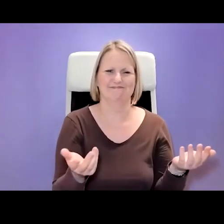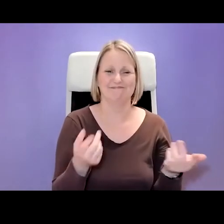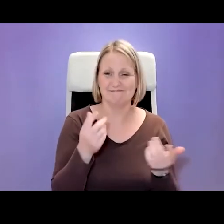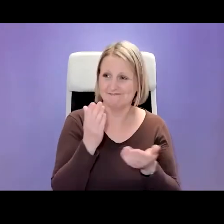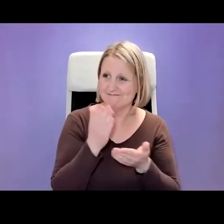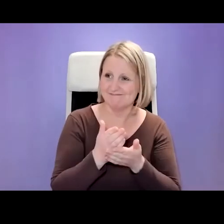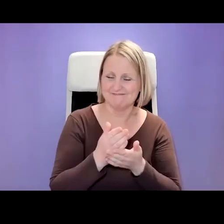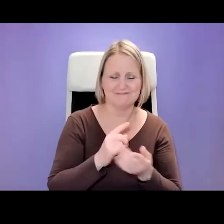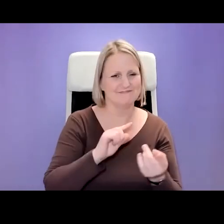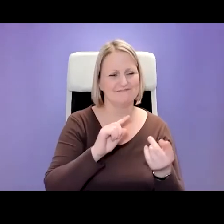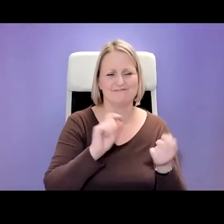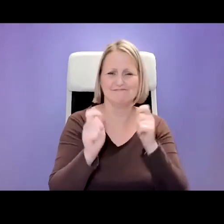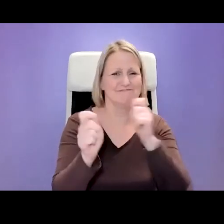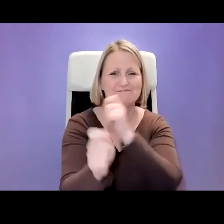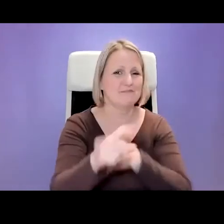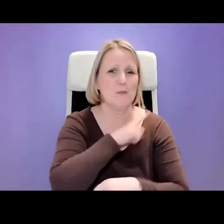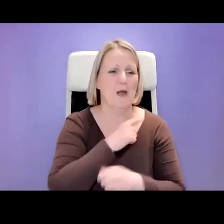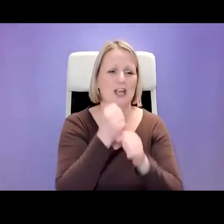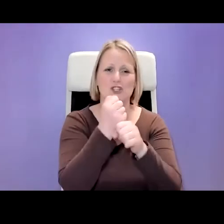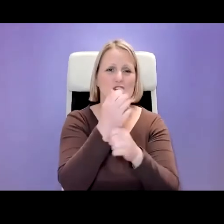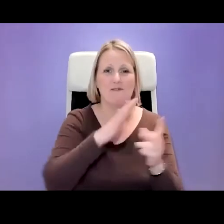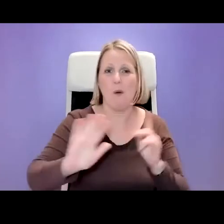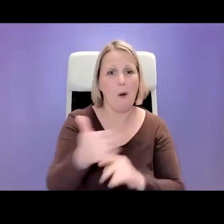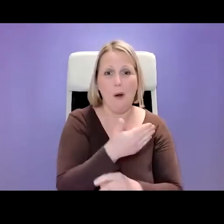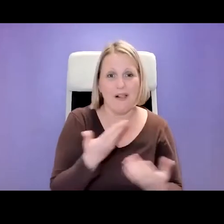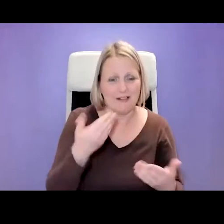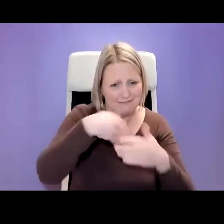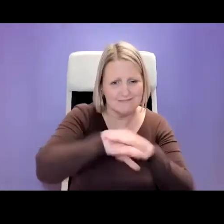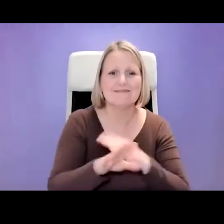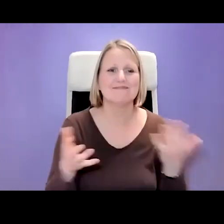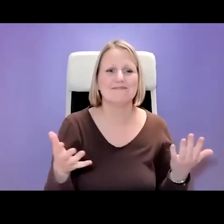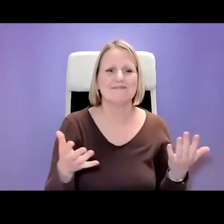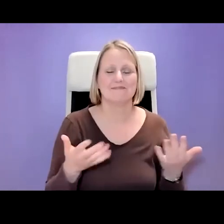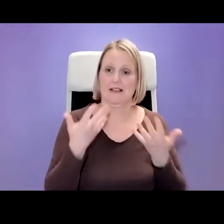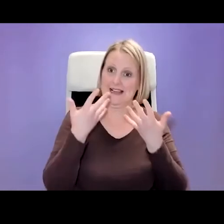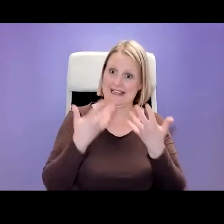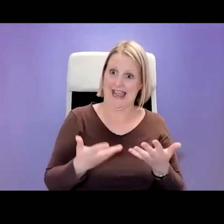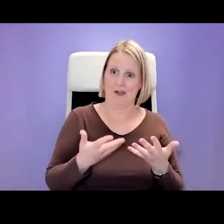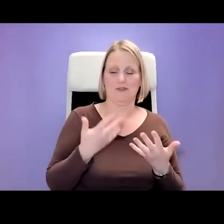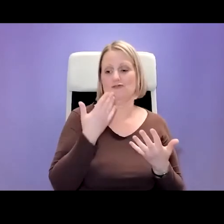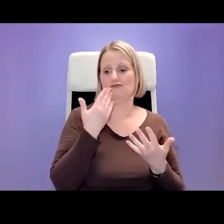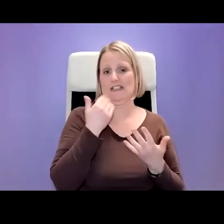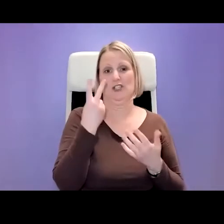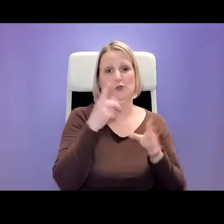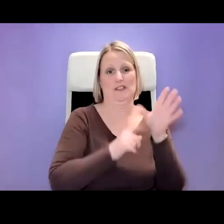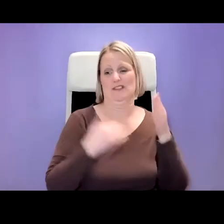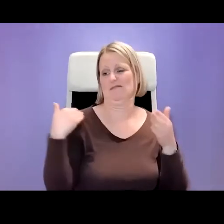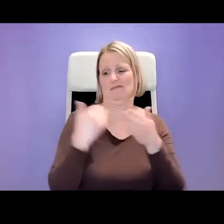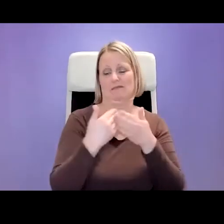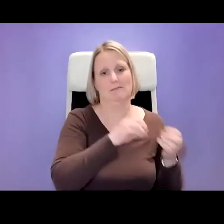And I want to add one more point here, which has only become clear to me as we've moved to another church during the last two years.